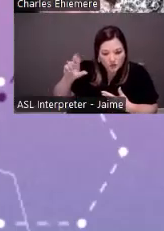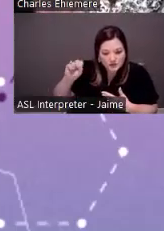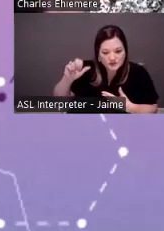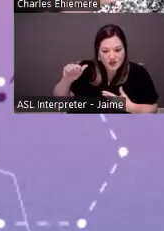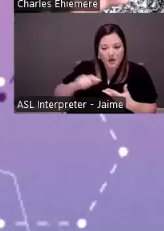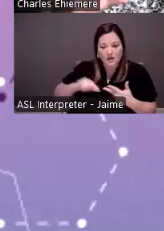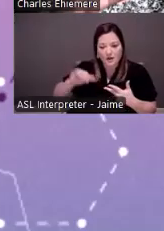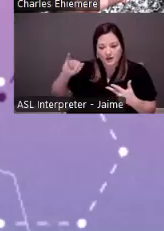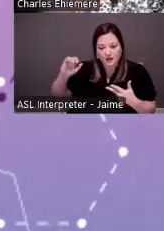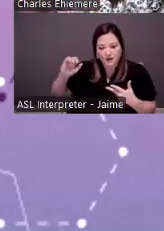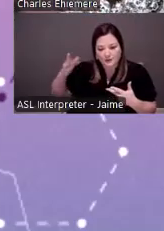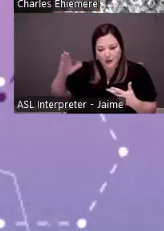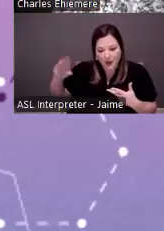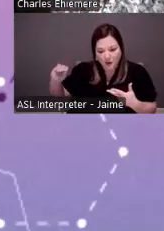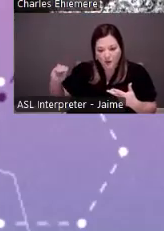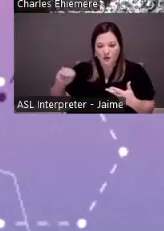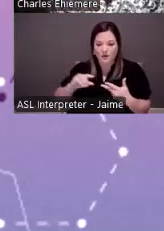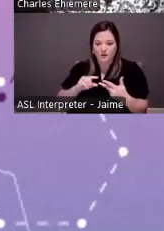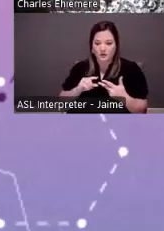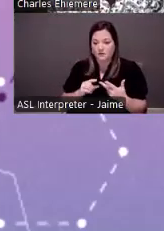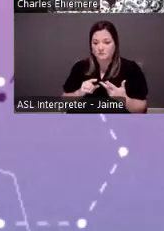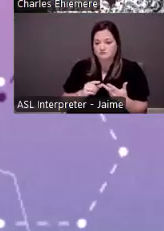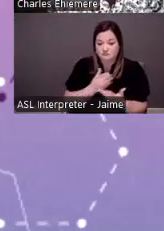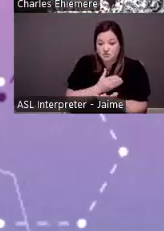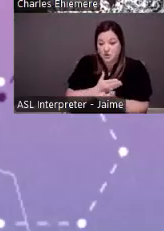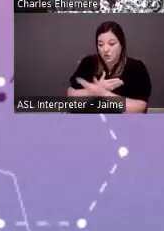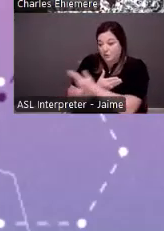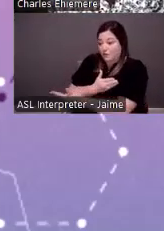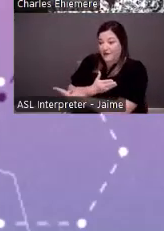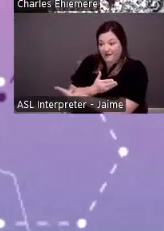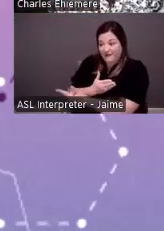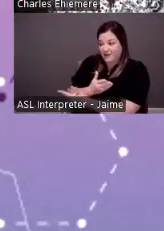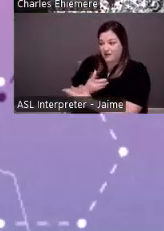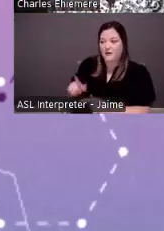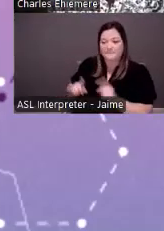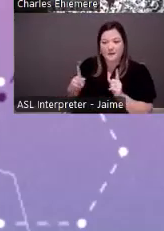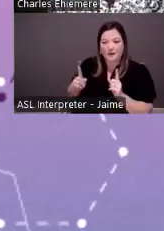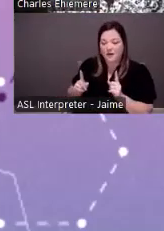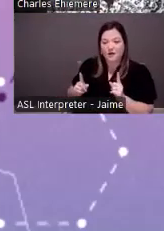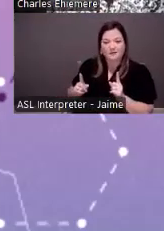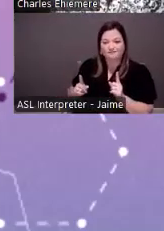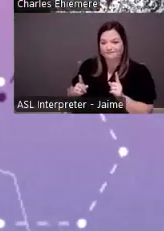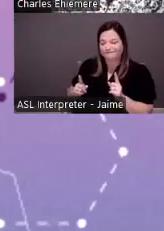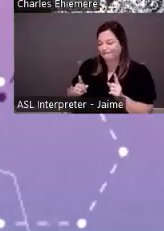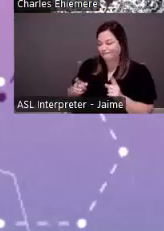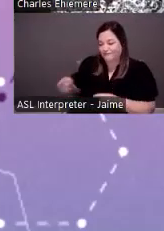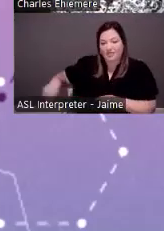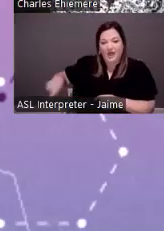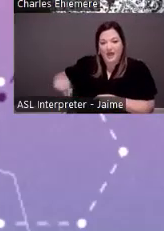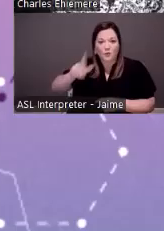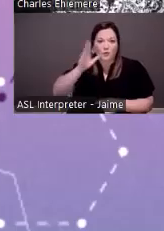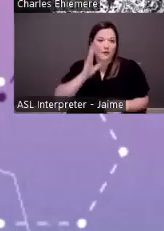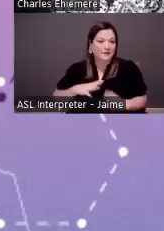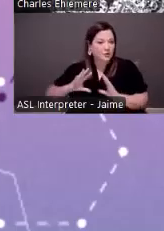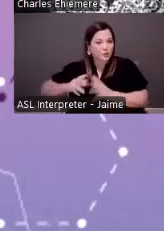So you've already excluded this group of women and children